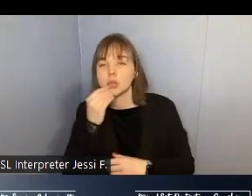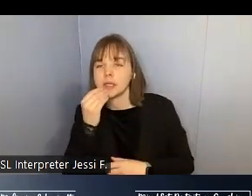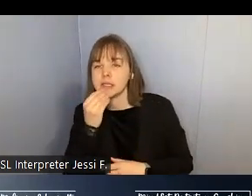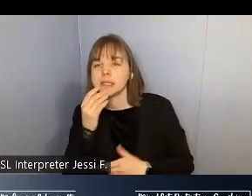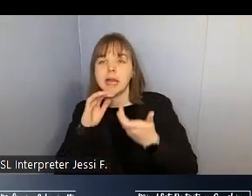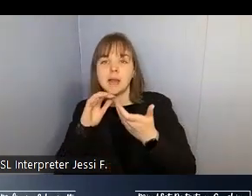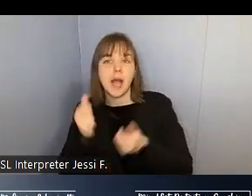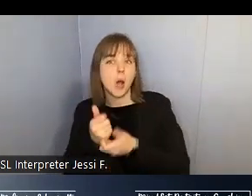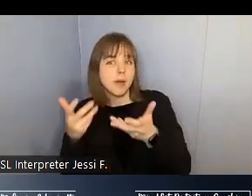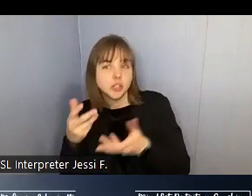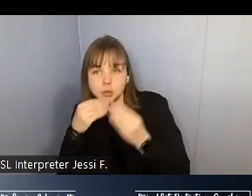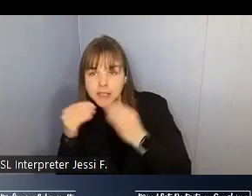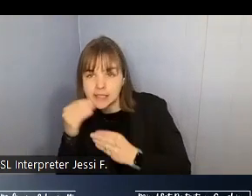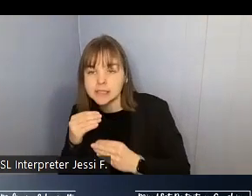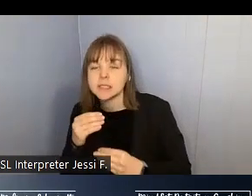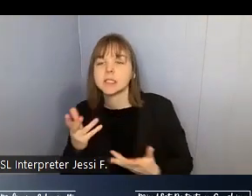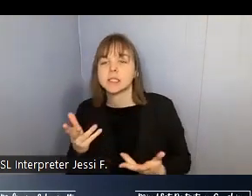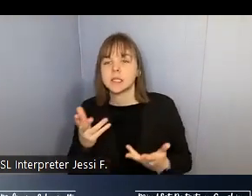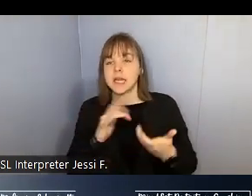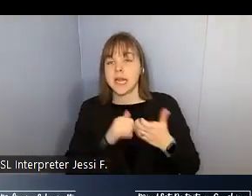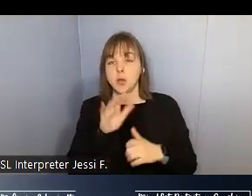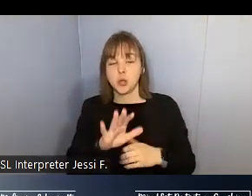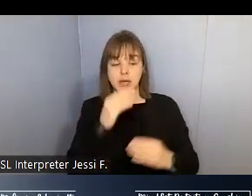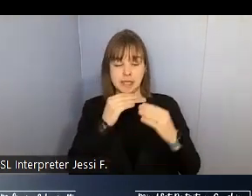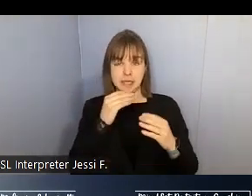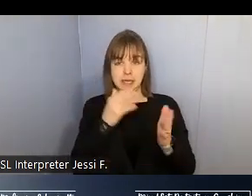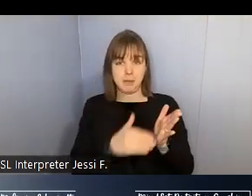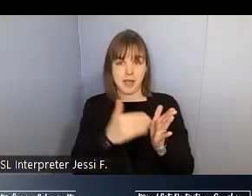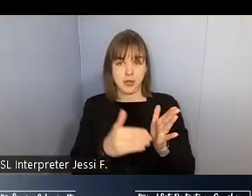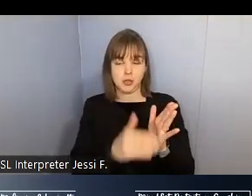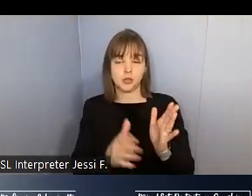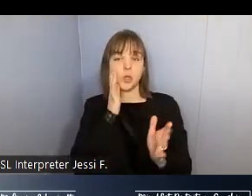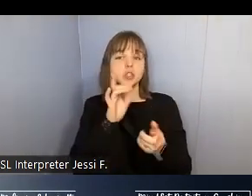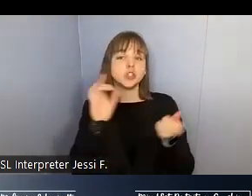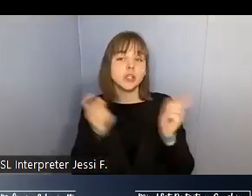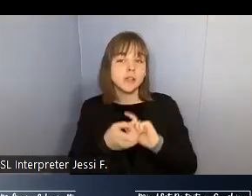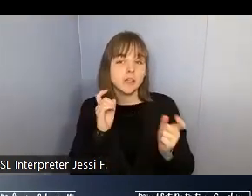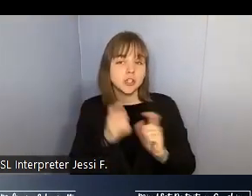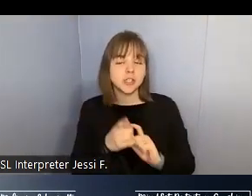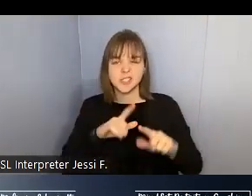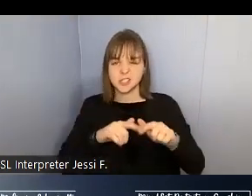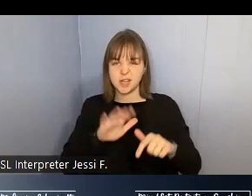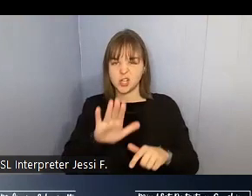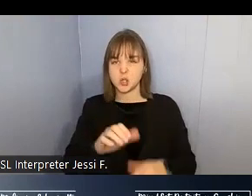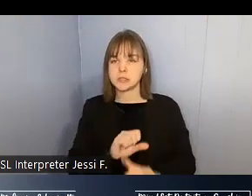how you're eating or your eating patterns and drinking patterns change situationally depending upon where you are,